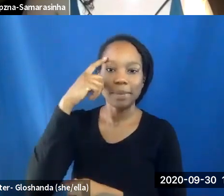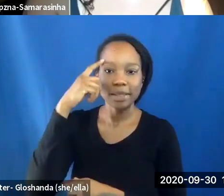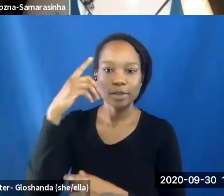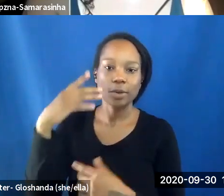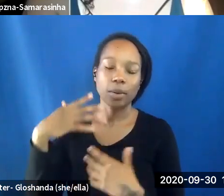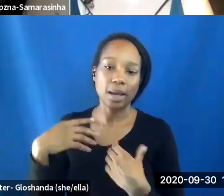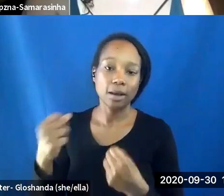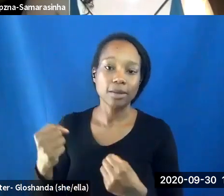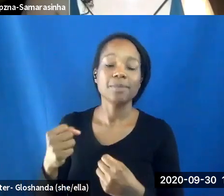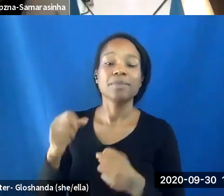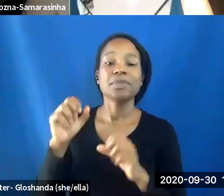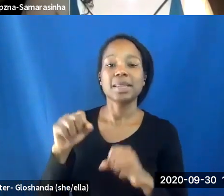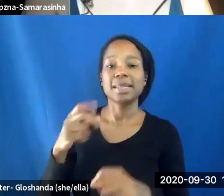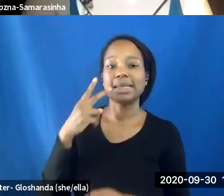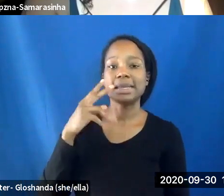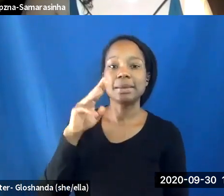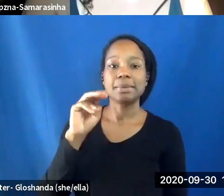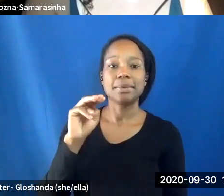C-O-M-M-U-N-I-T-Y.